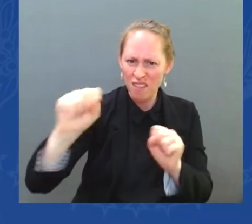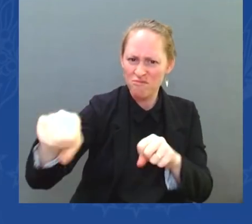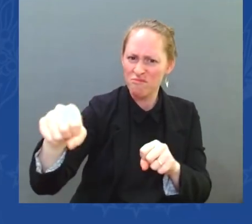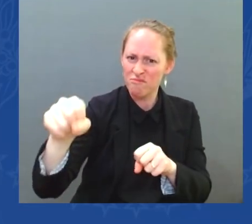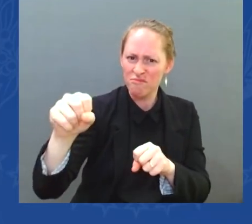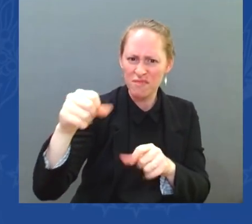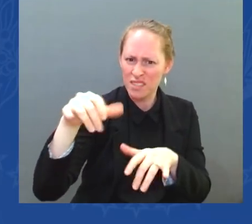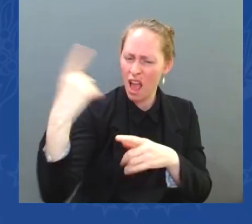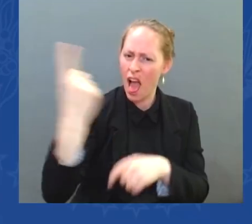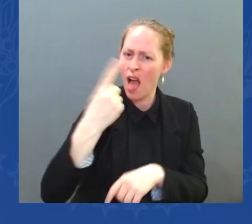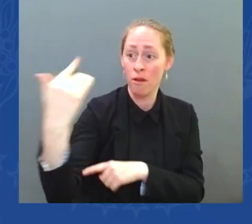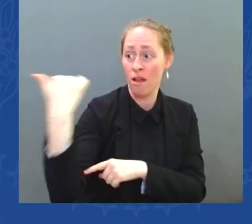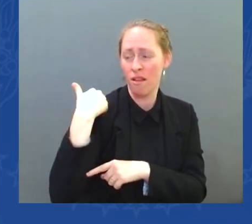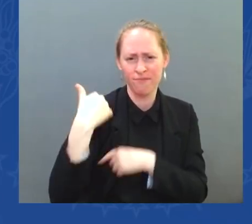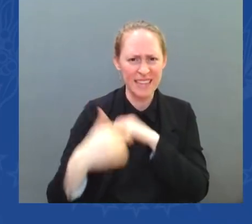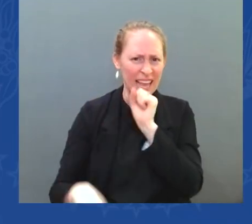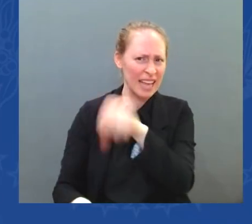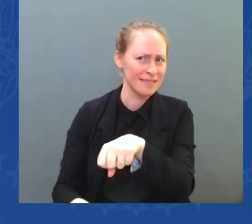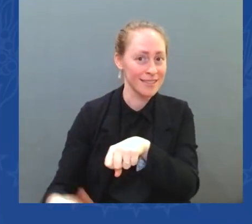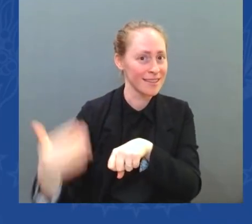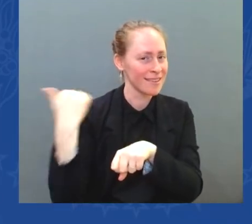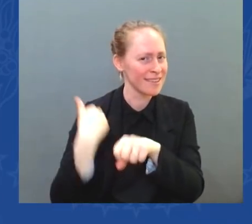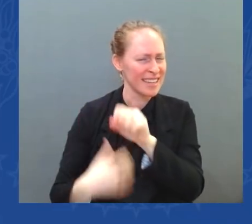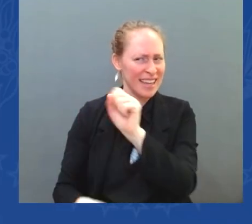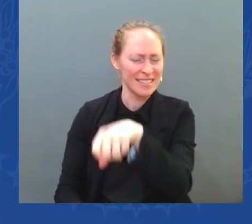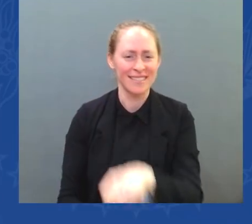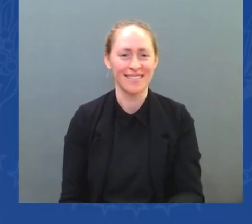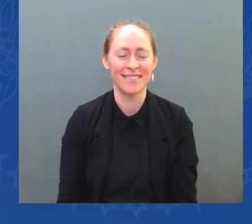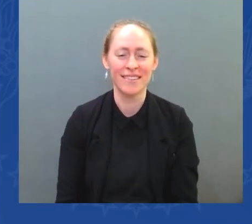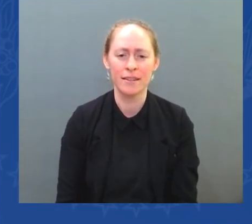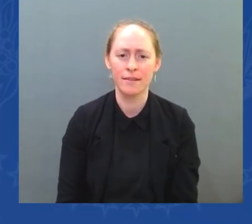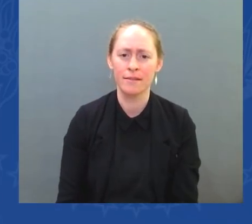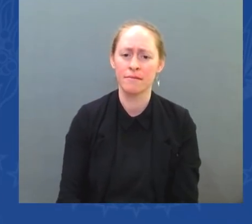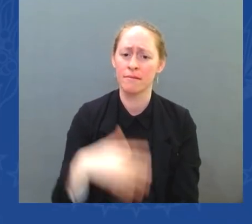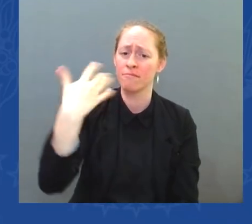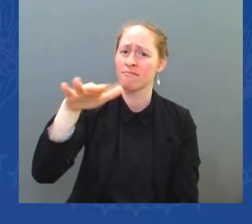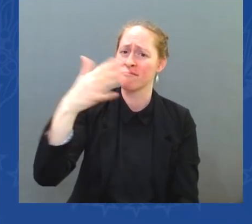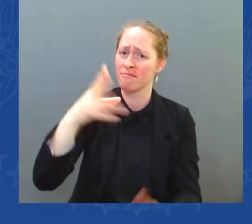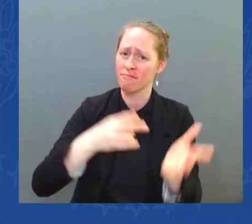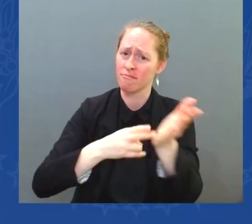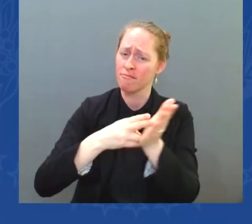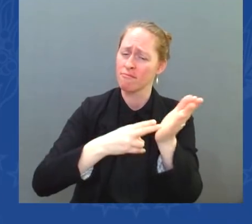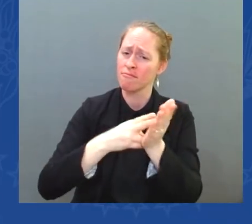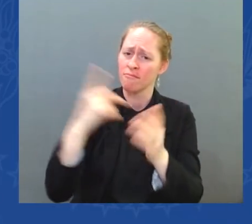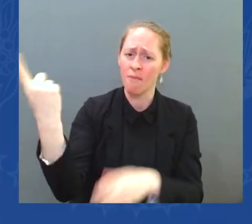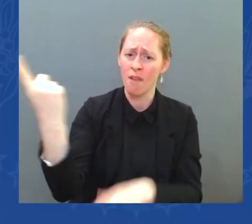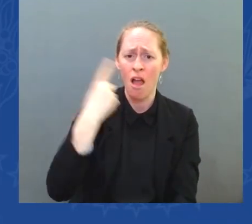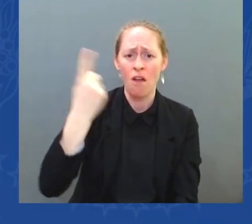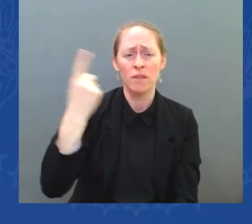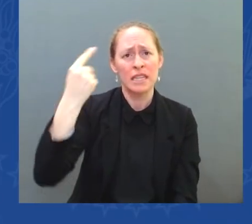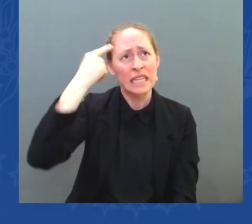I tell you what: She is one hell of a champion for you. I mean it. I mean it. You ask anyone. If you ever come to Washington,